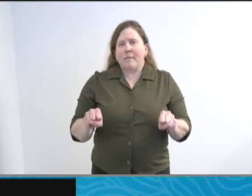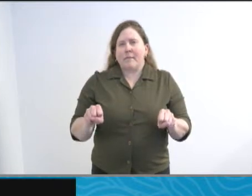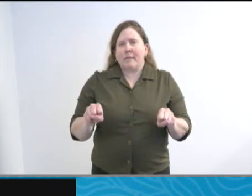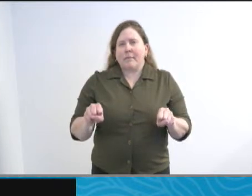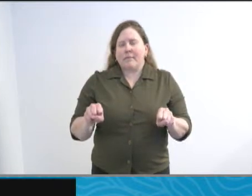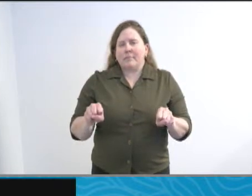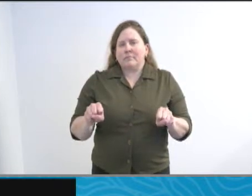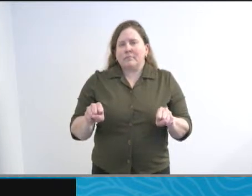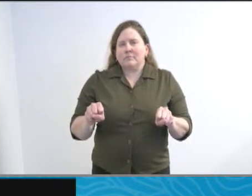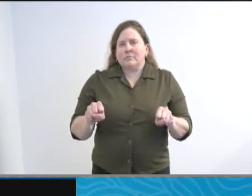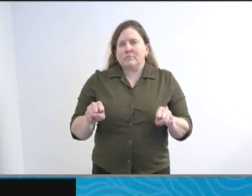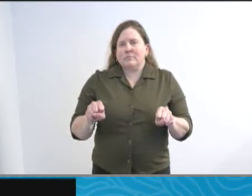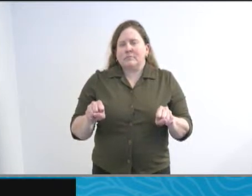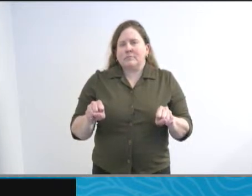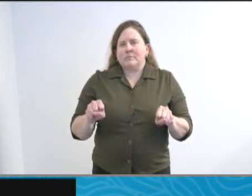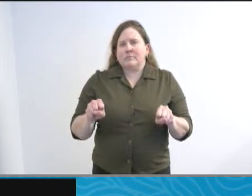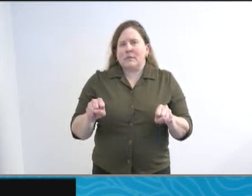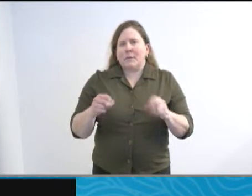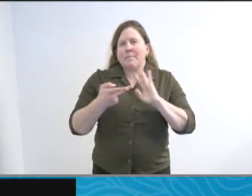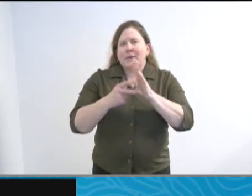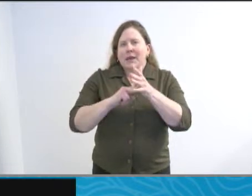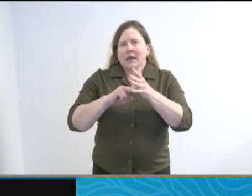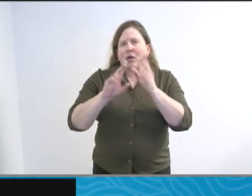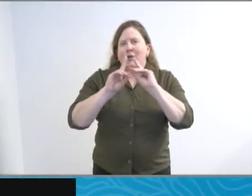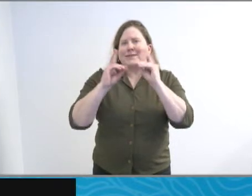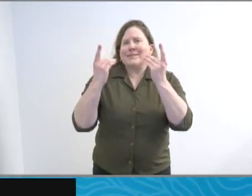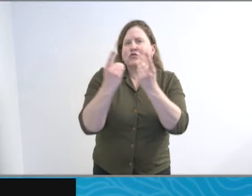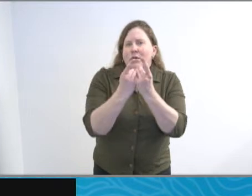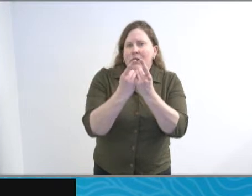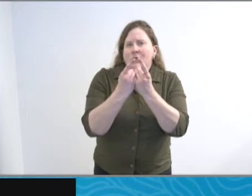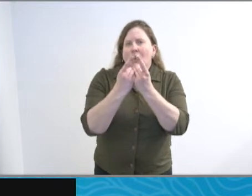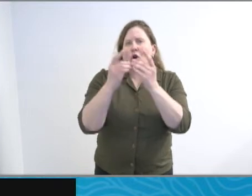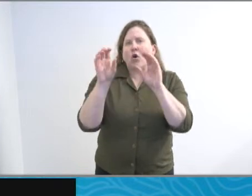So the system, meaning our district, our organization, our, you know, what system is going to be able